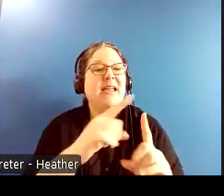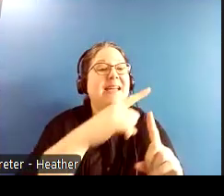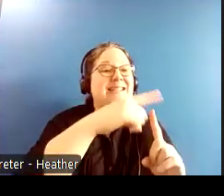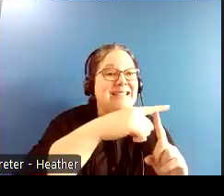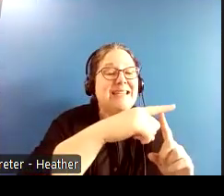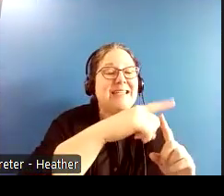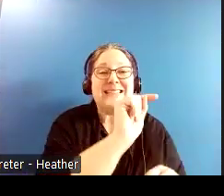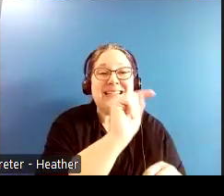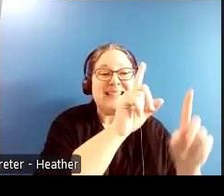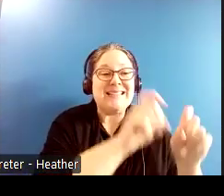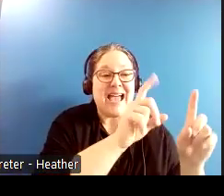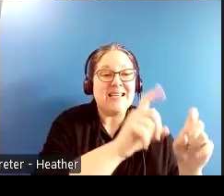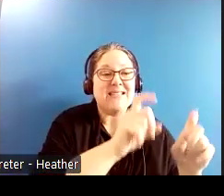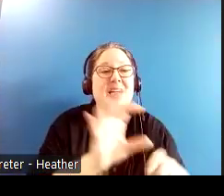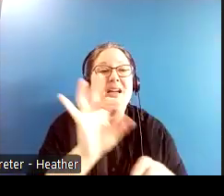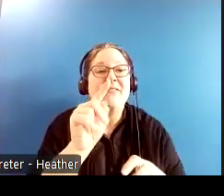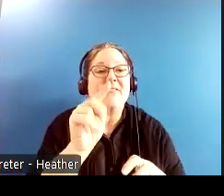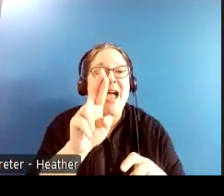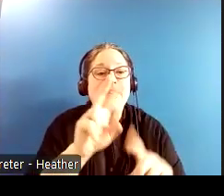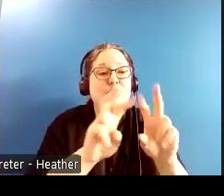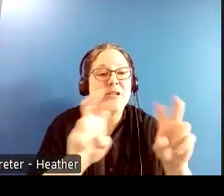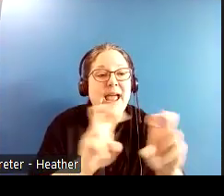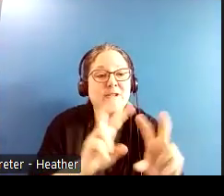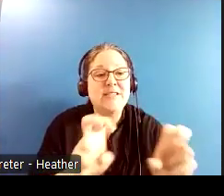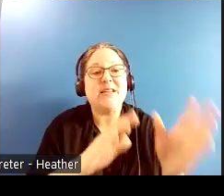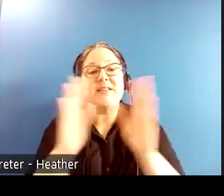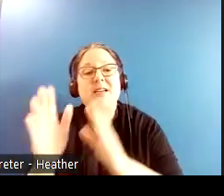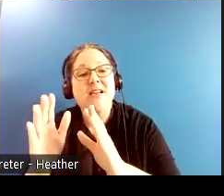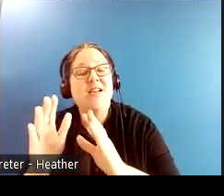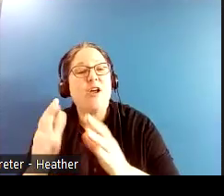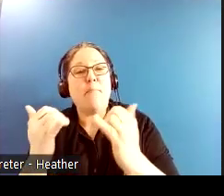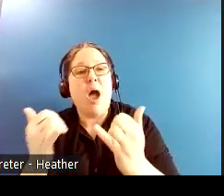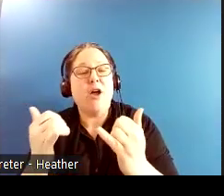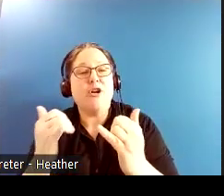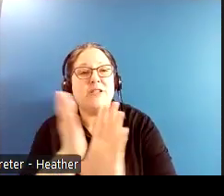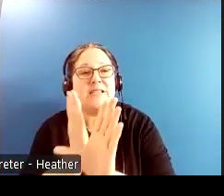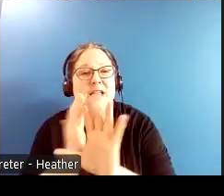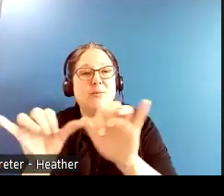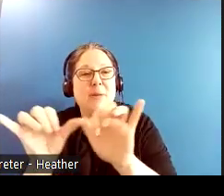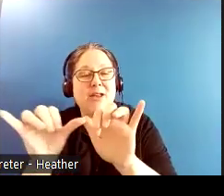both early psychometrics and modern psychometrics. The very idea of clustering relies on this concept